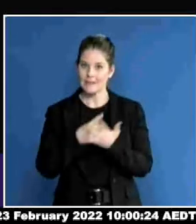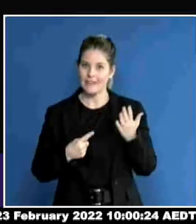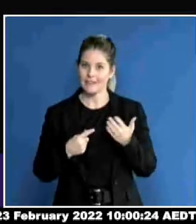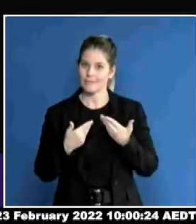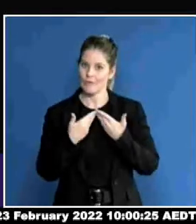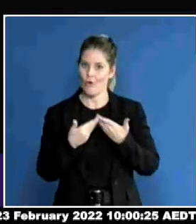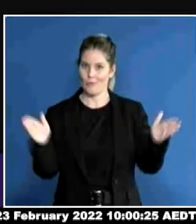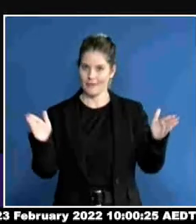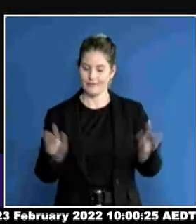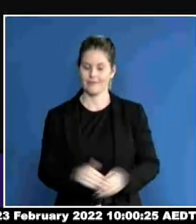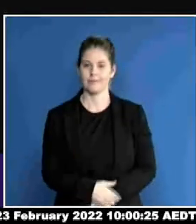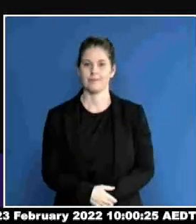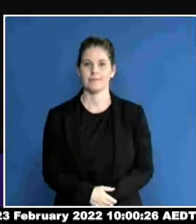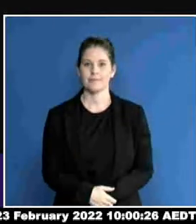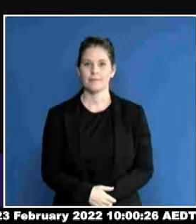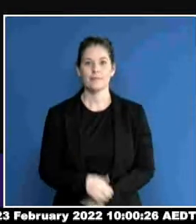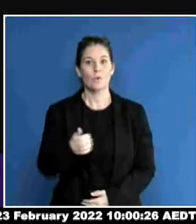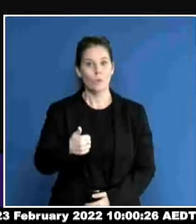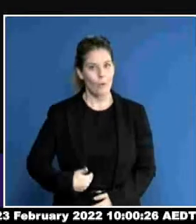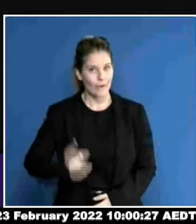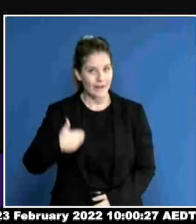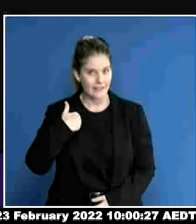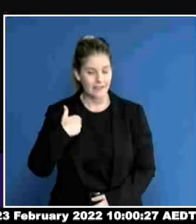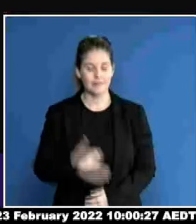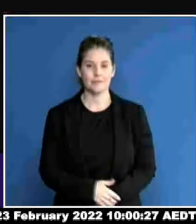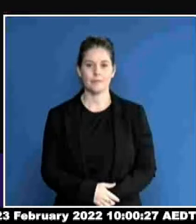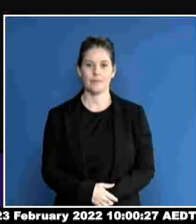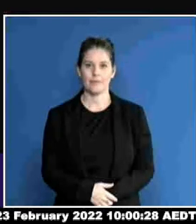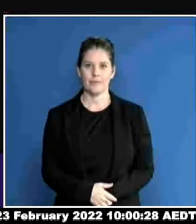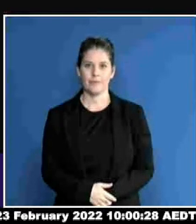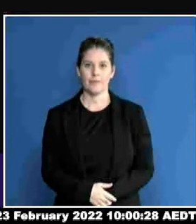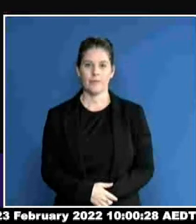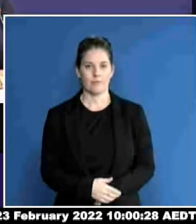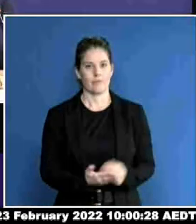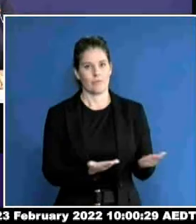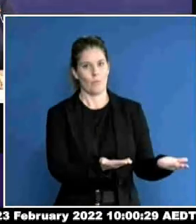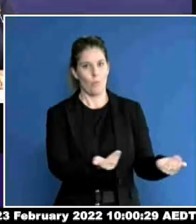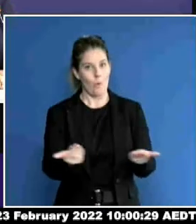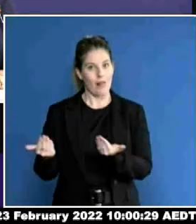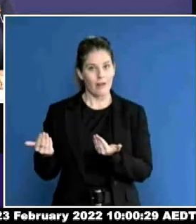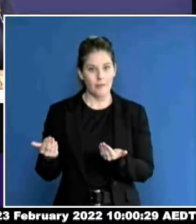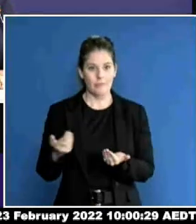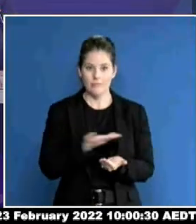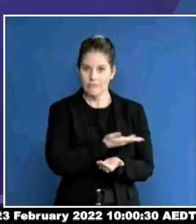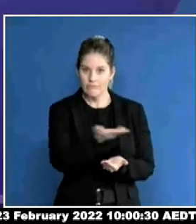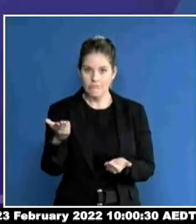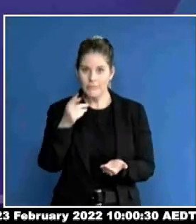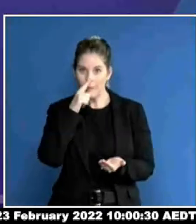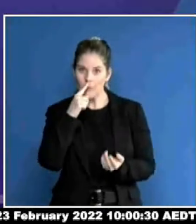I would like to welcome everyone who is or will be following this, which is the 21st